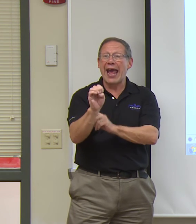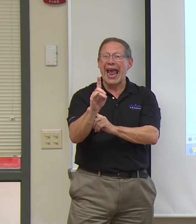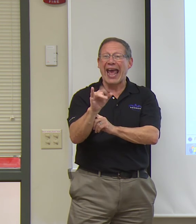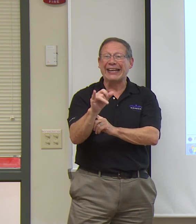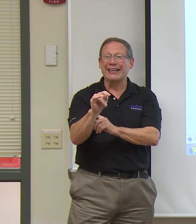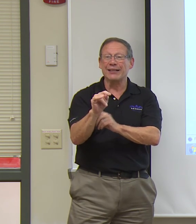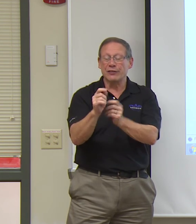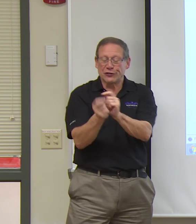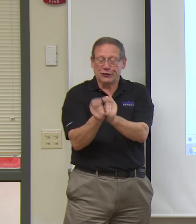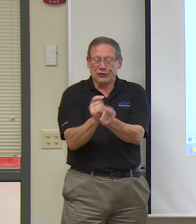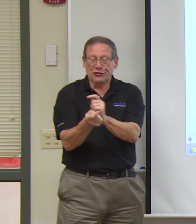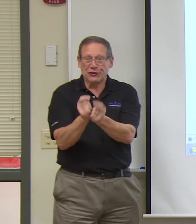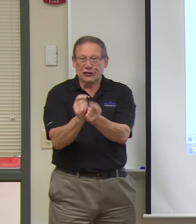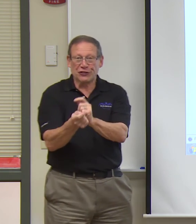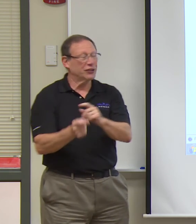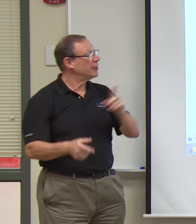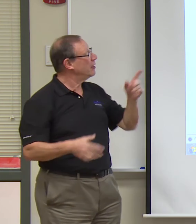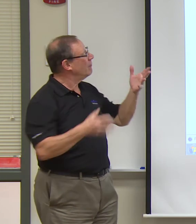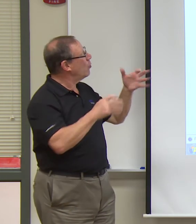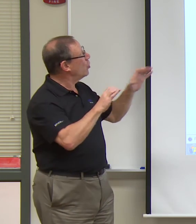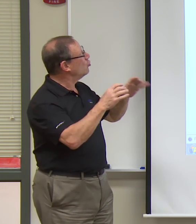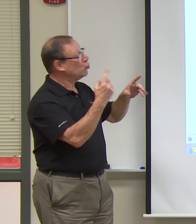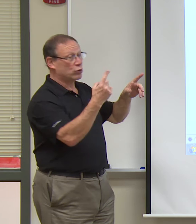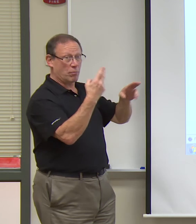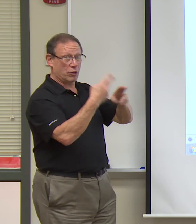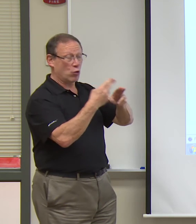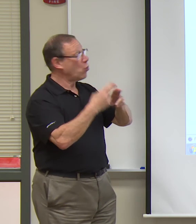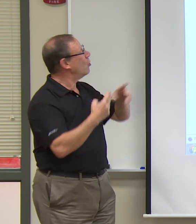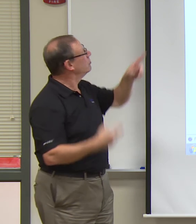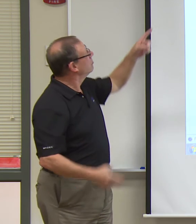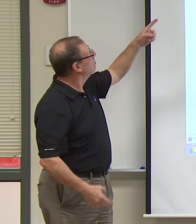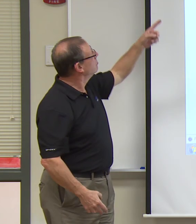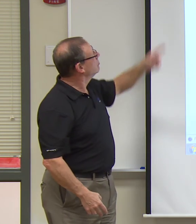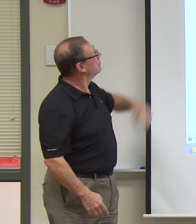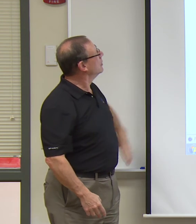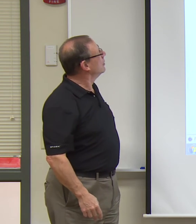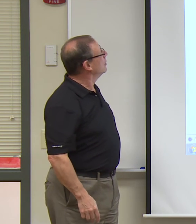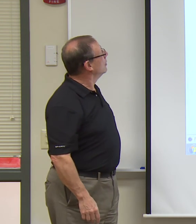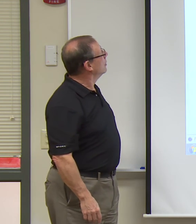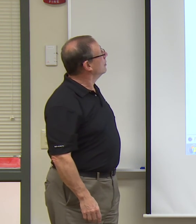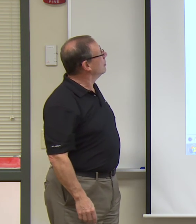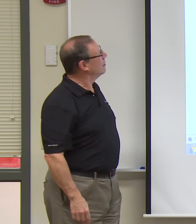But so, if I wanted to do something called reminder...